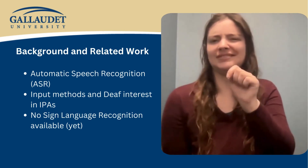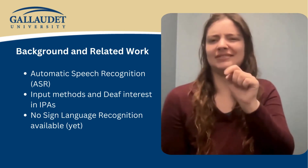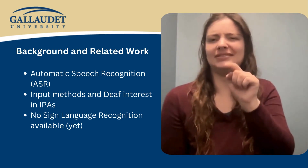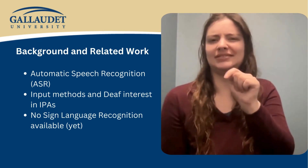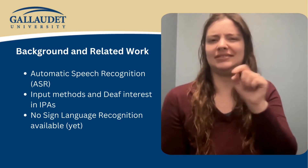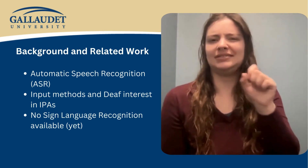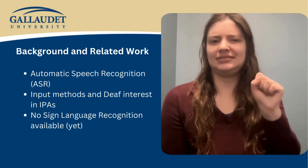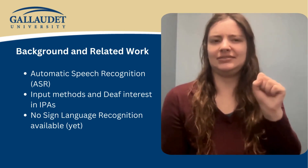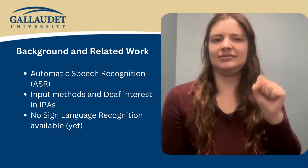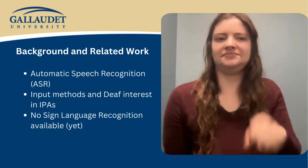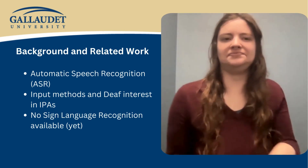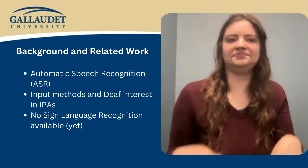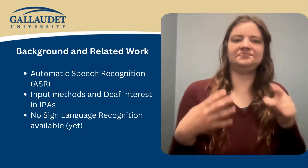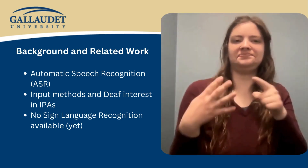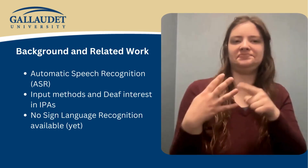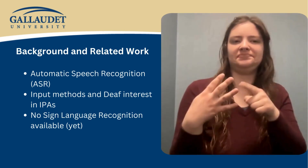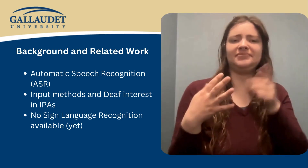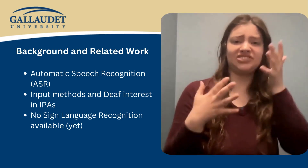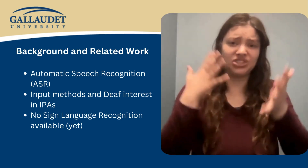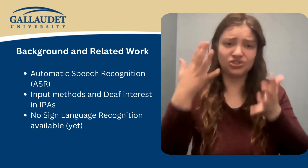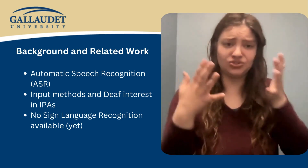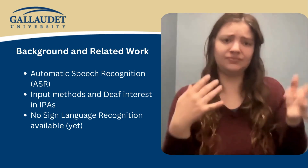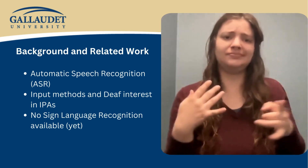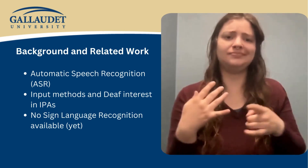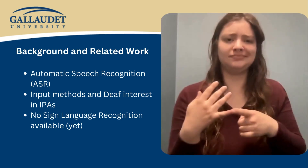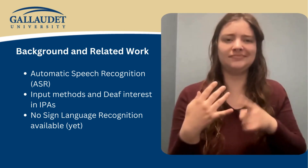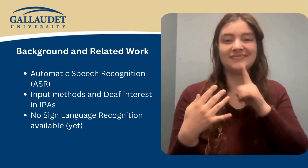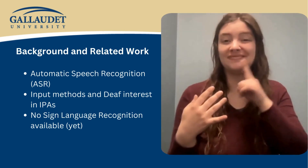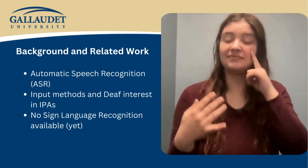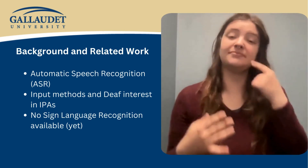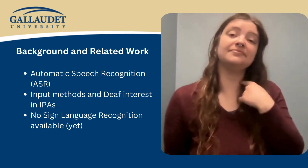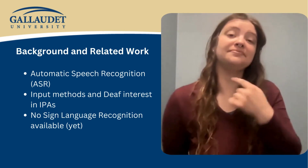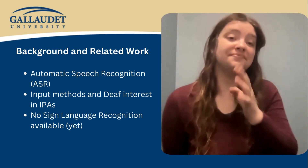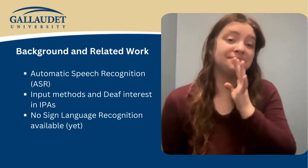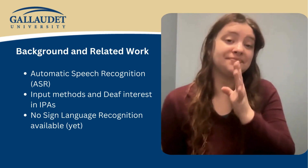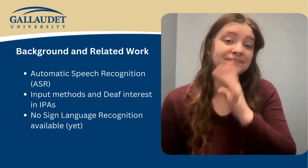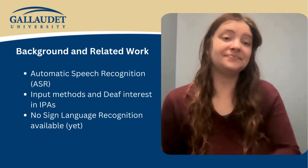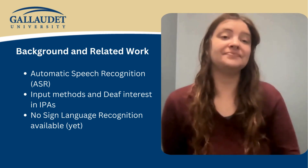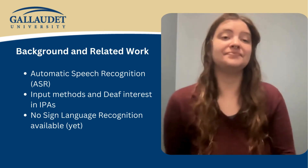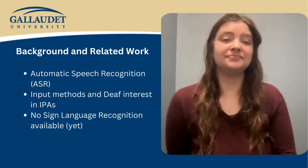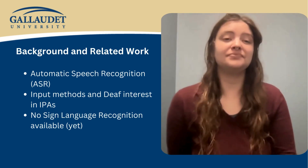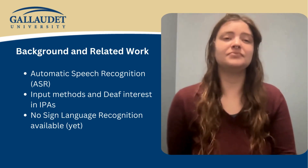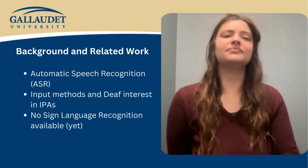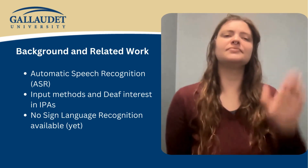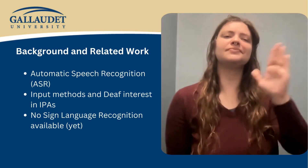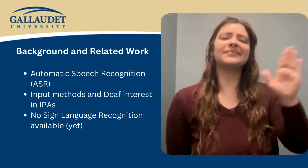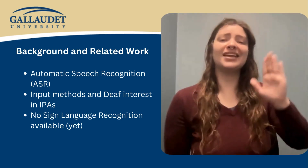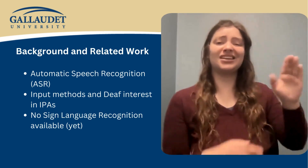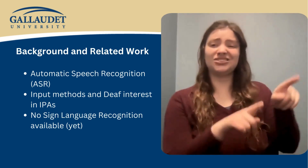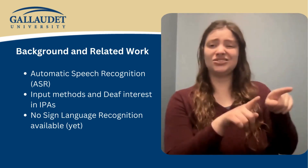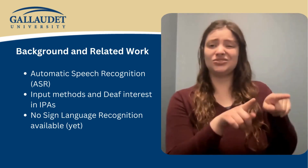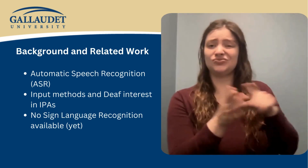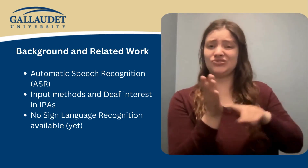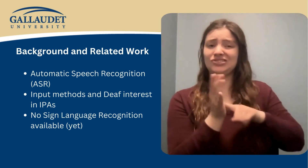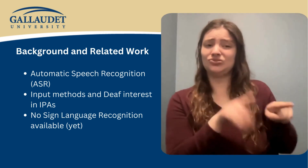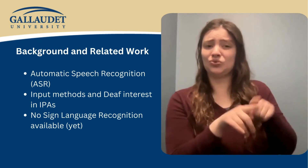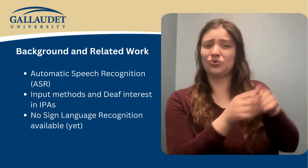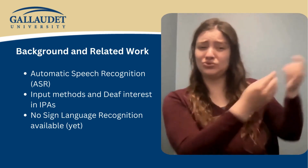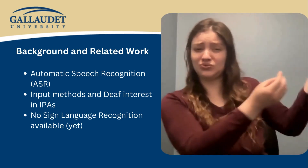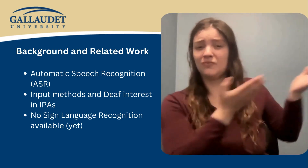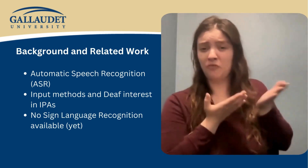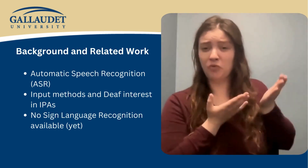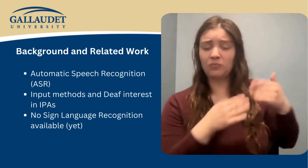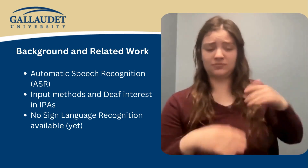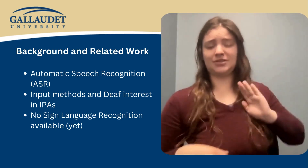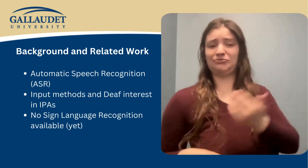or TTS for short, gestures, and deaf-accented speech. Several past studies highlight success